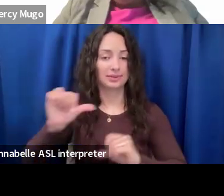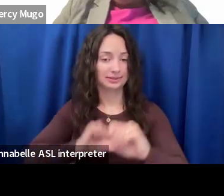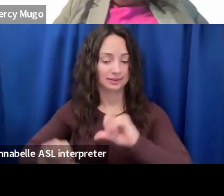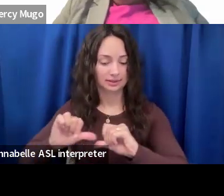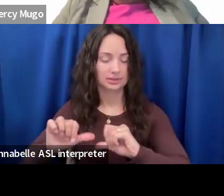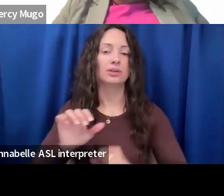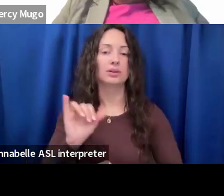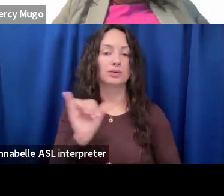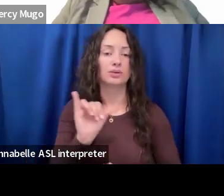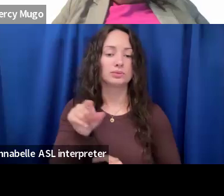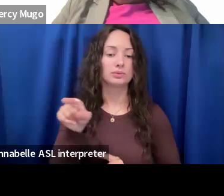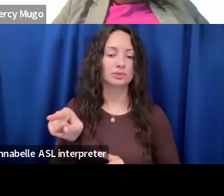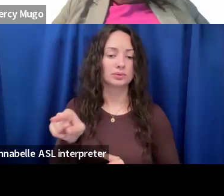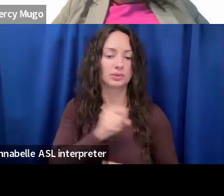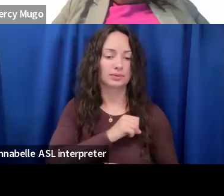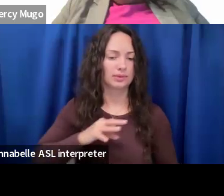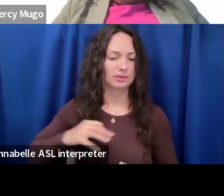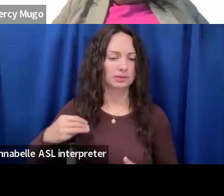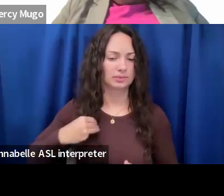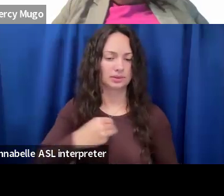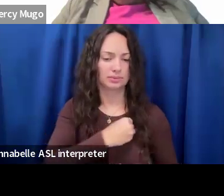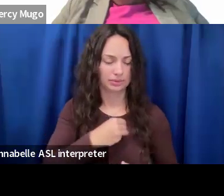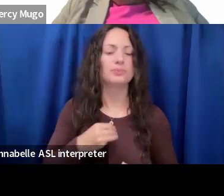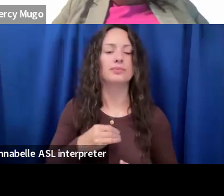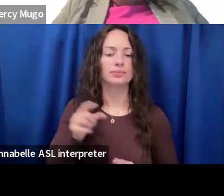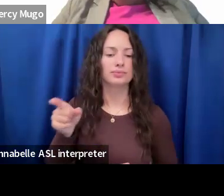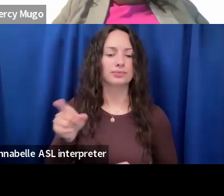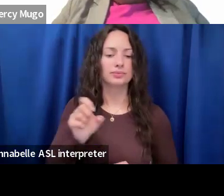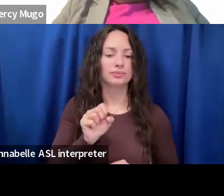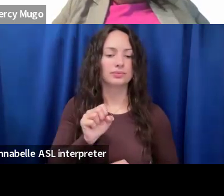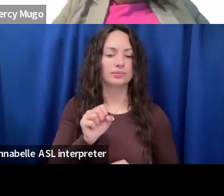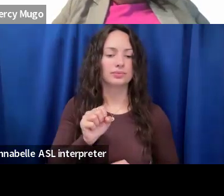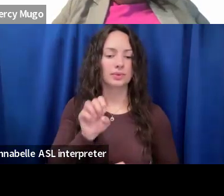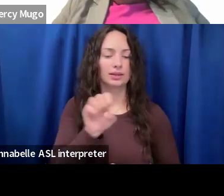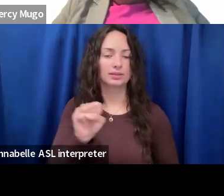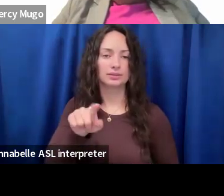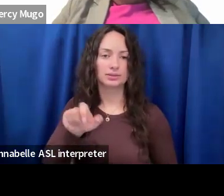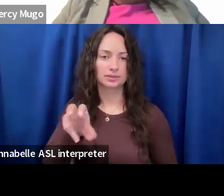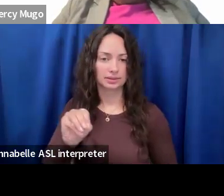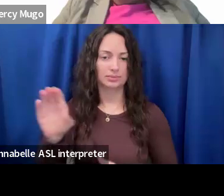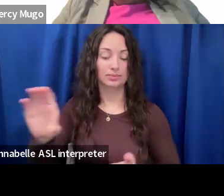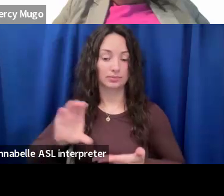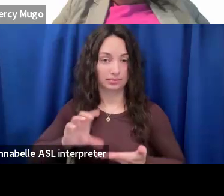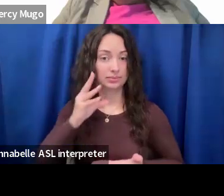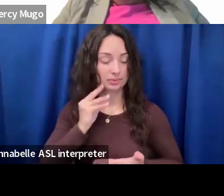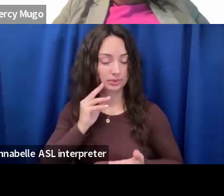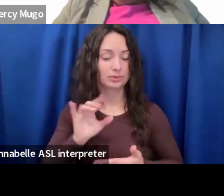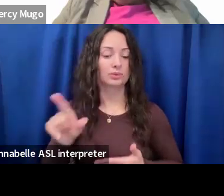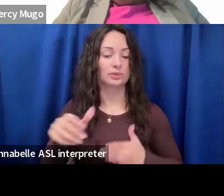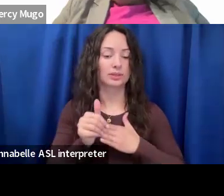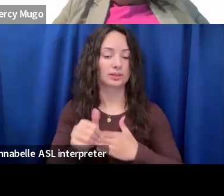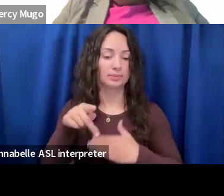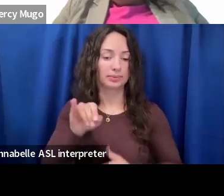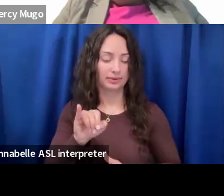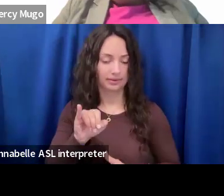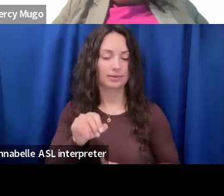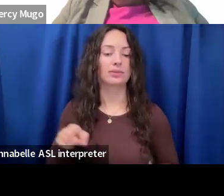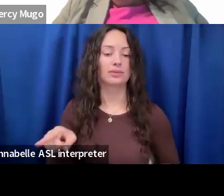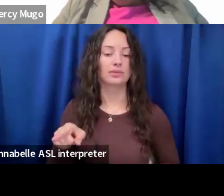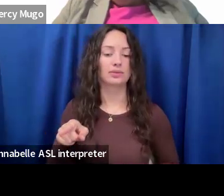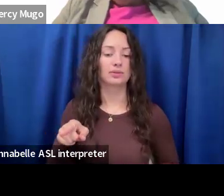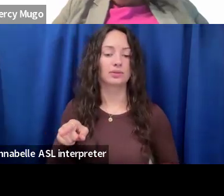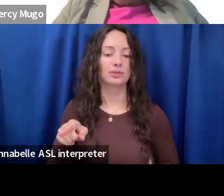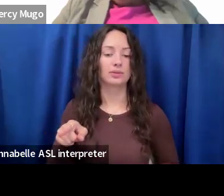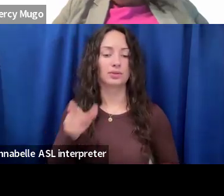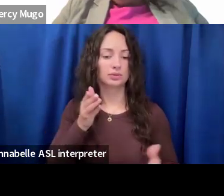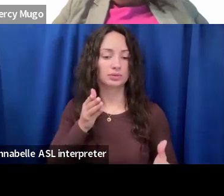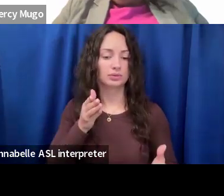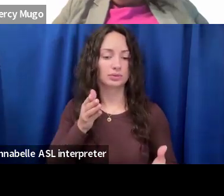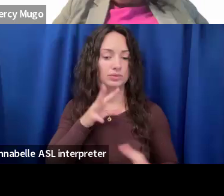member. His grant is track one, he is also [can't understand] several review panels as well as the